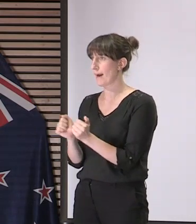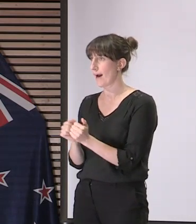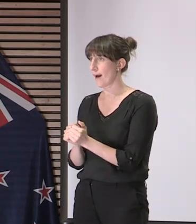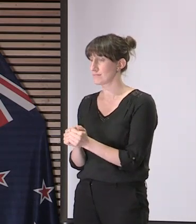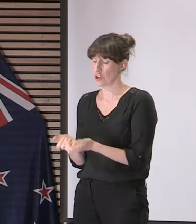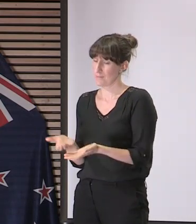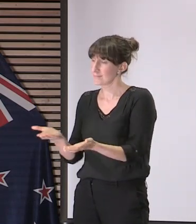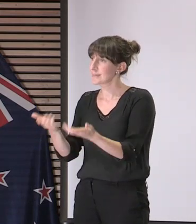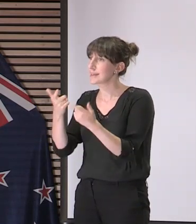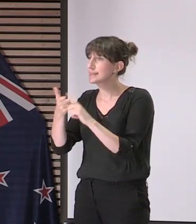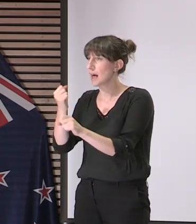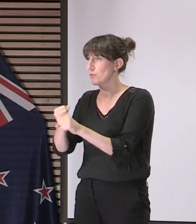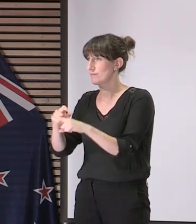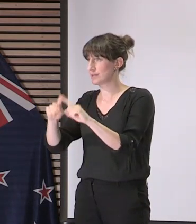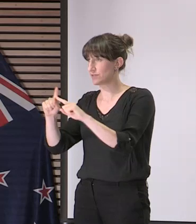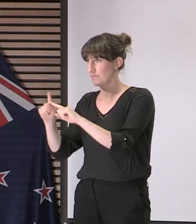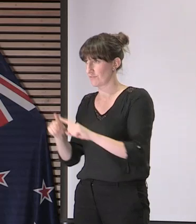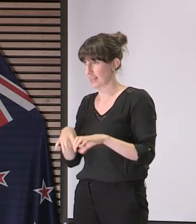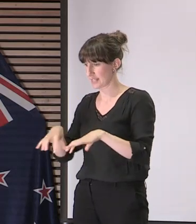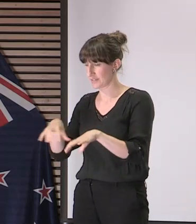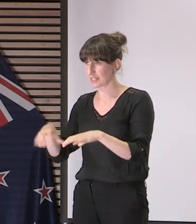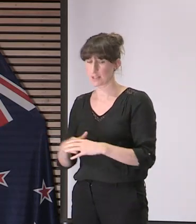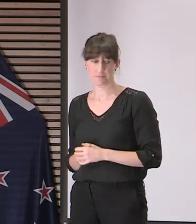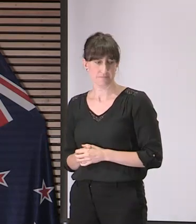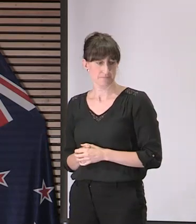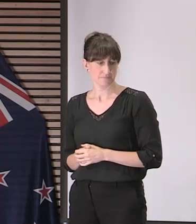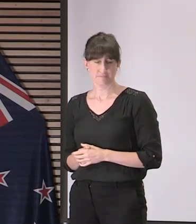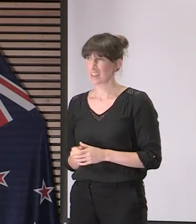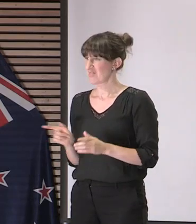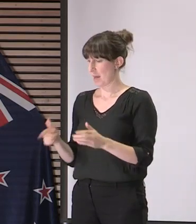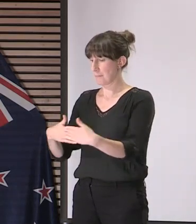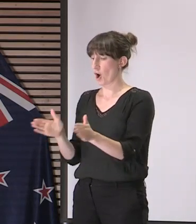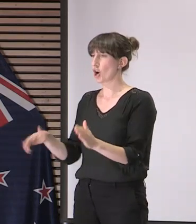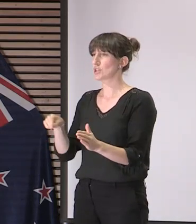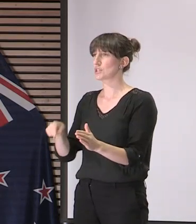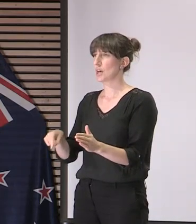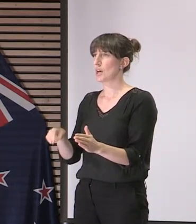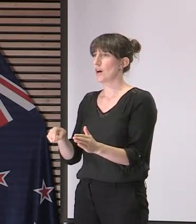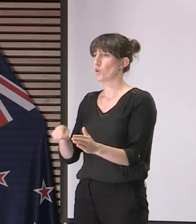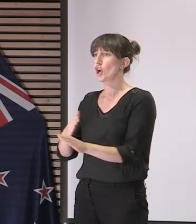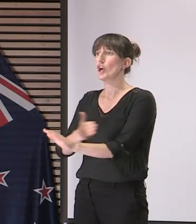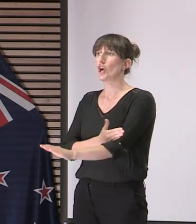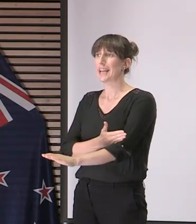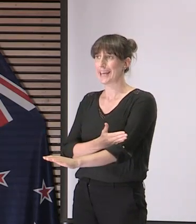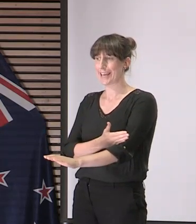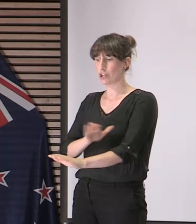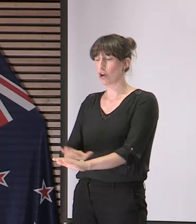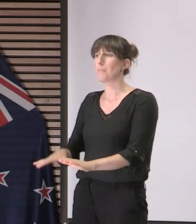coloured cardboard and regular drawing paper, so those are the sorts of activities you